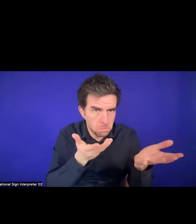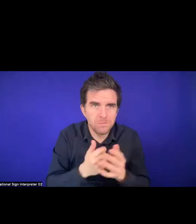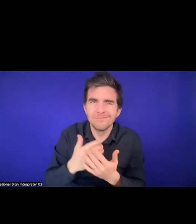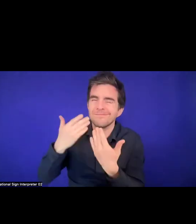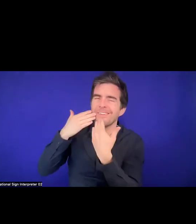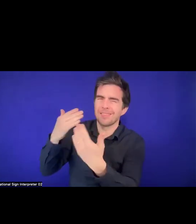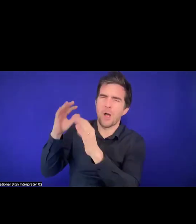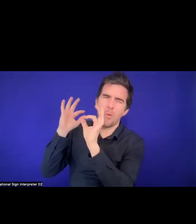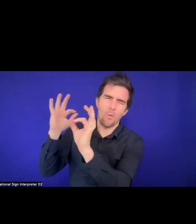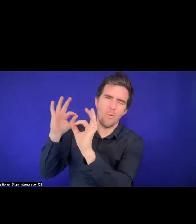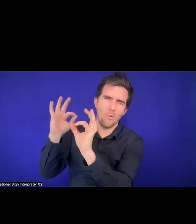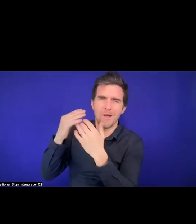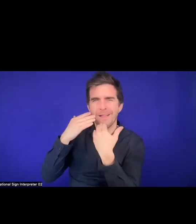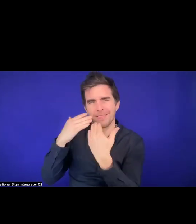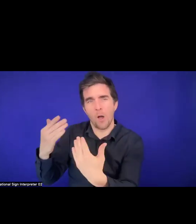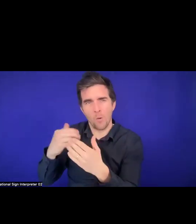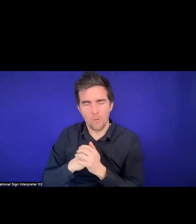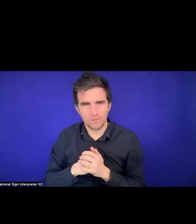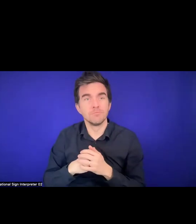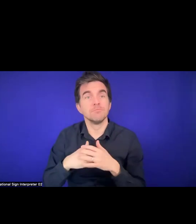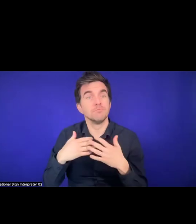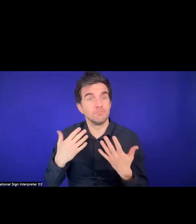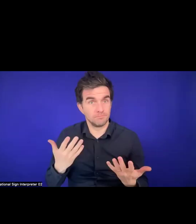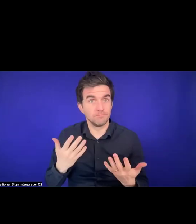hosts there about all the potential and practical applications of the ideas that the